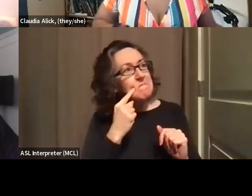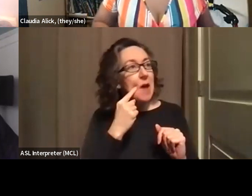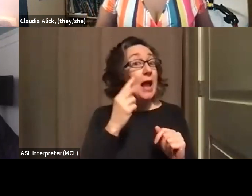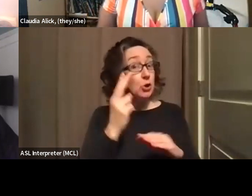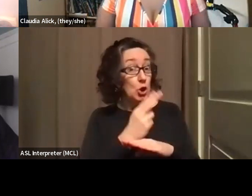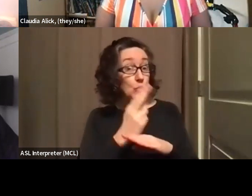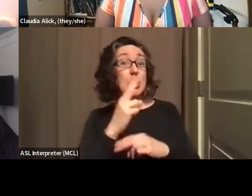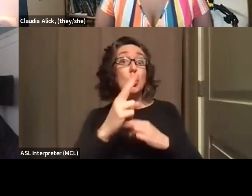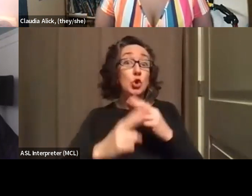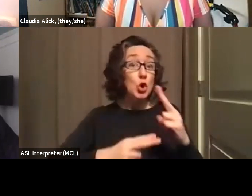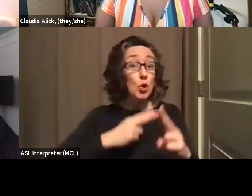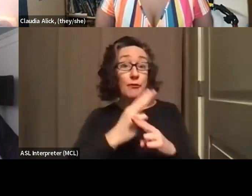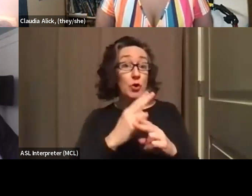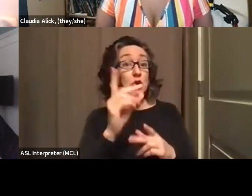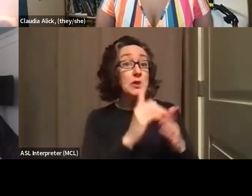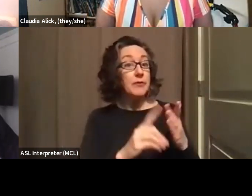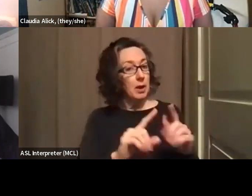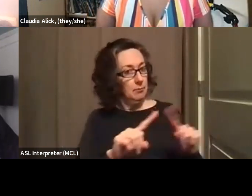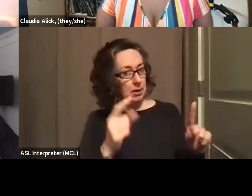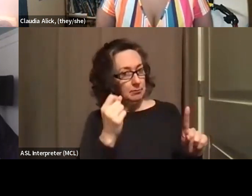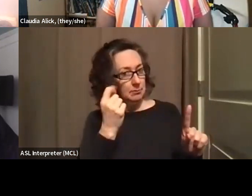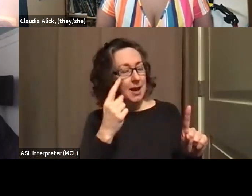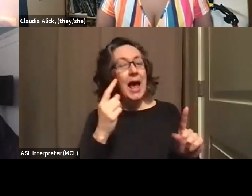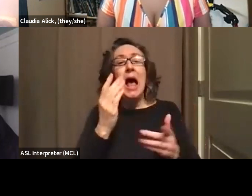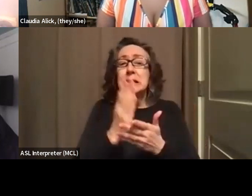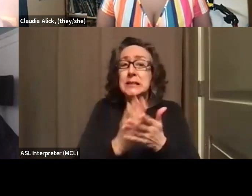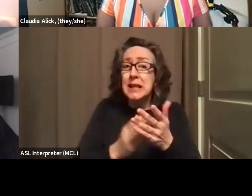the reality is a lot of places are already established.